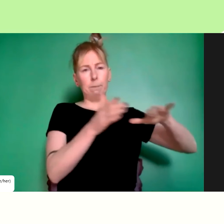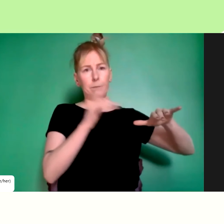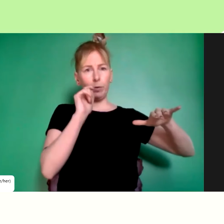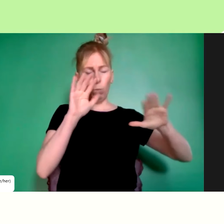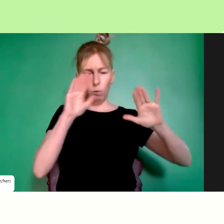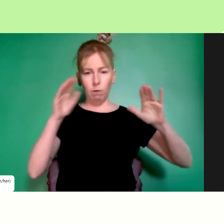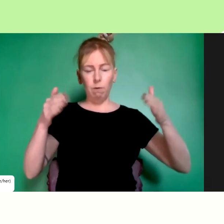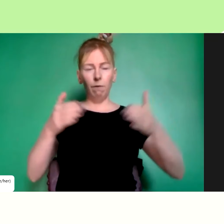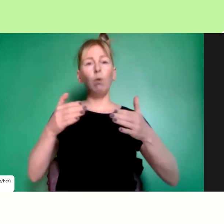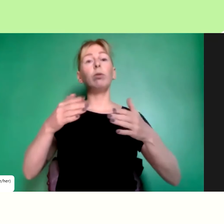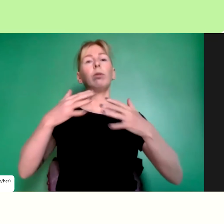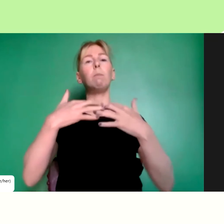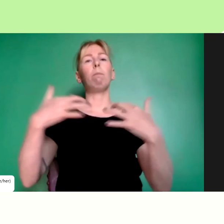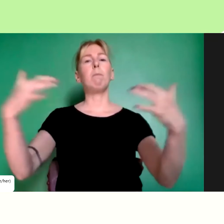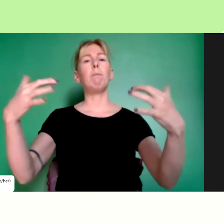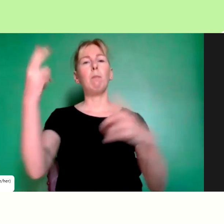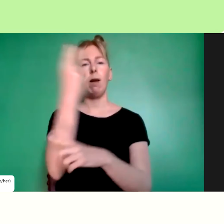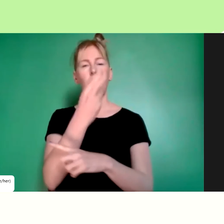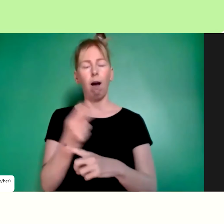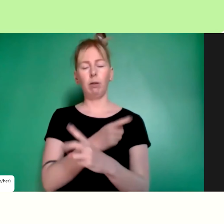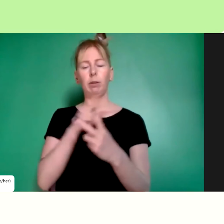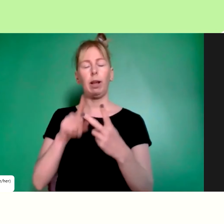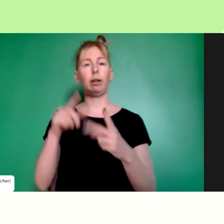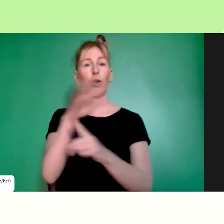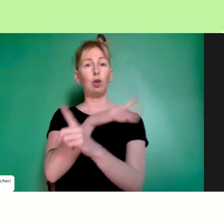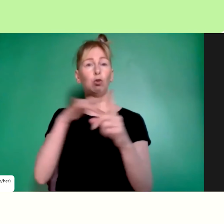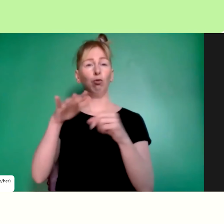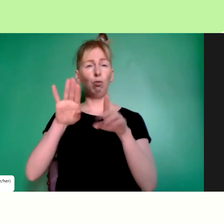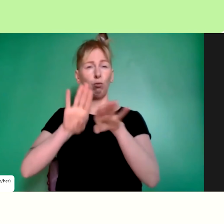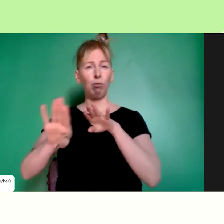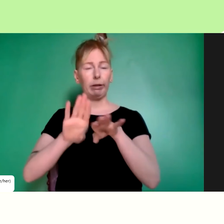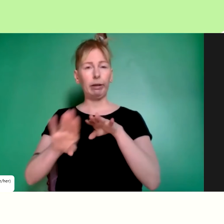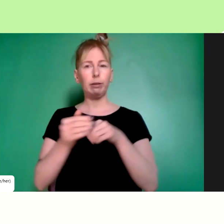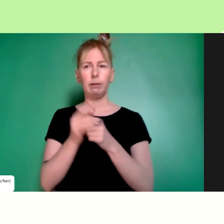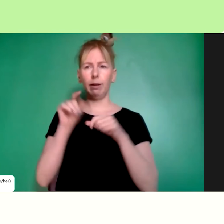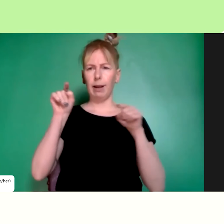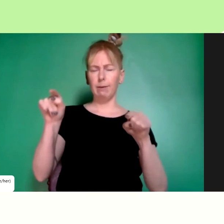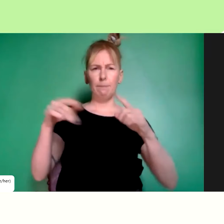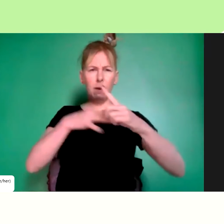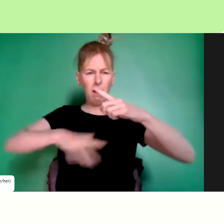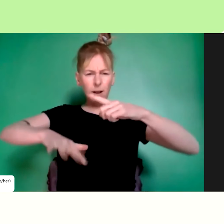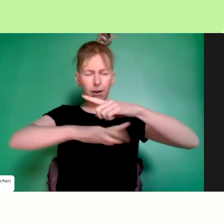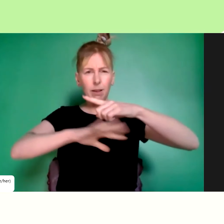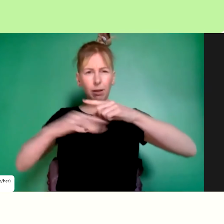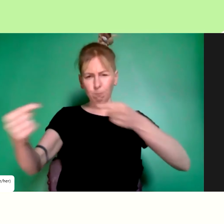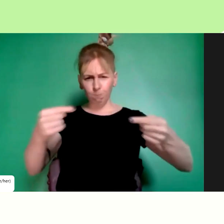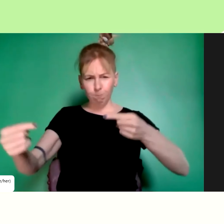social practice, and the contradictions that underlie the notion of care.